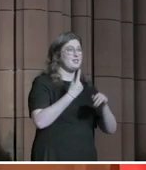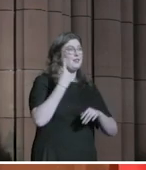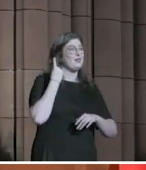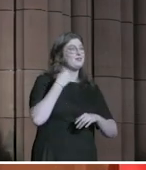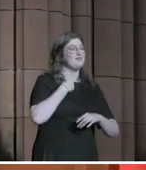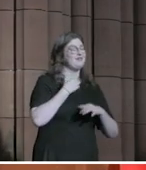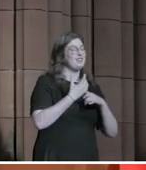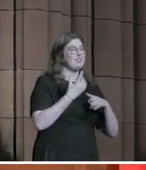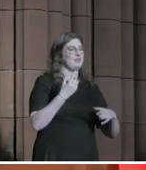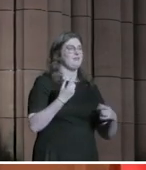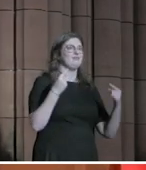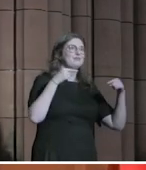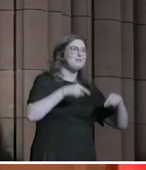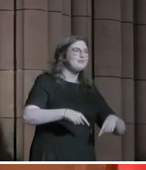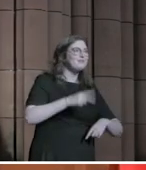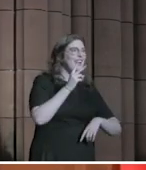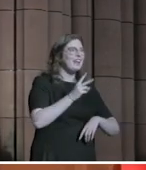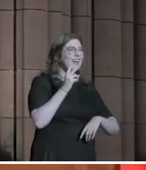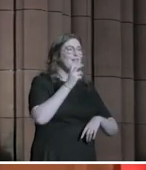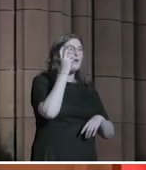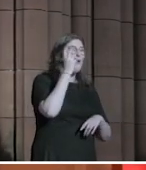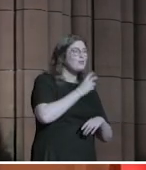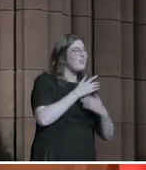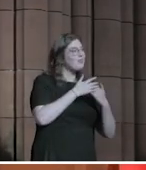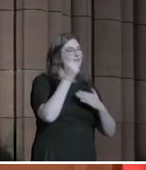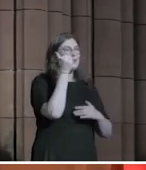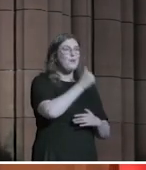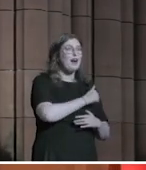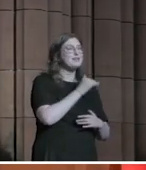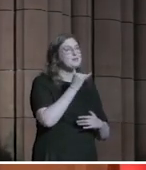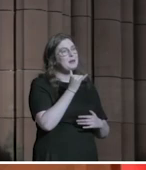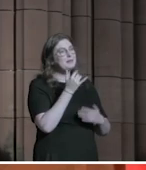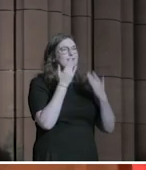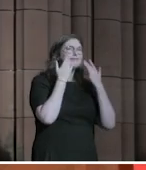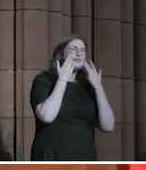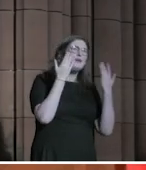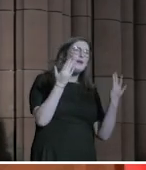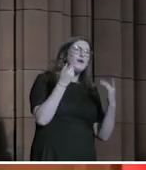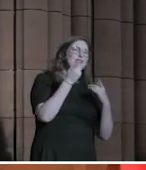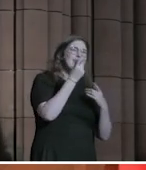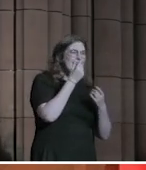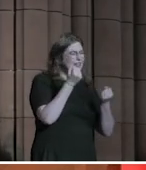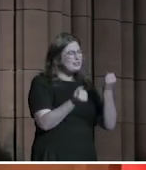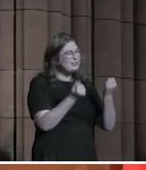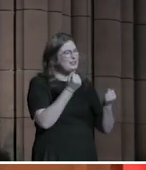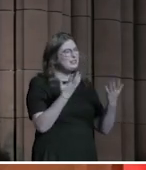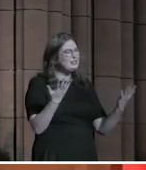And here I am back again older and a bit wiser maybe, don't know, I'll leave you to judge that after four and a half minutes.